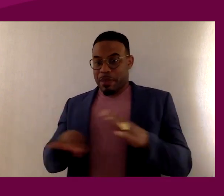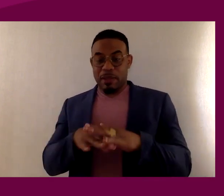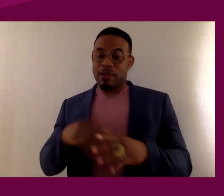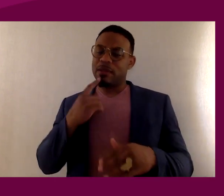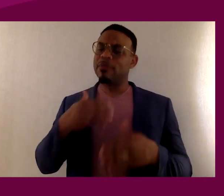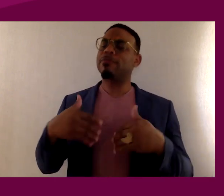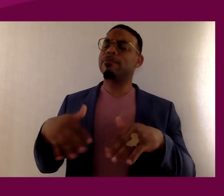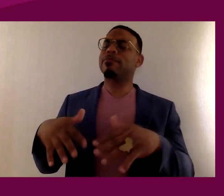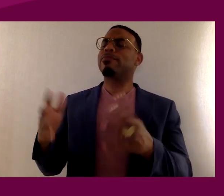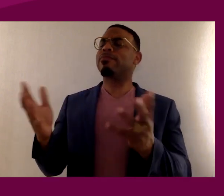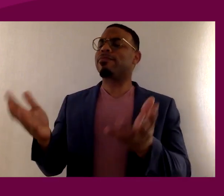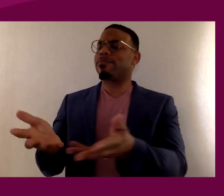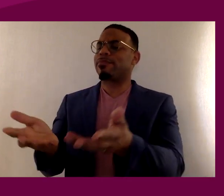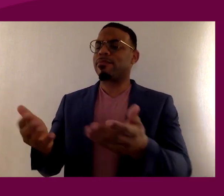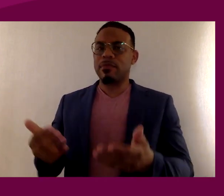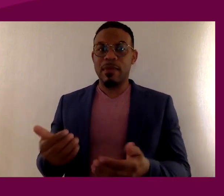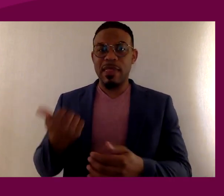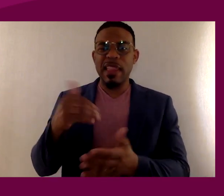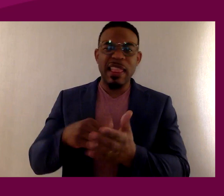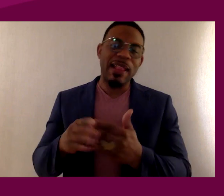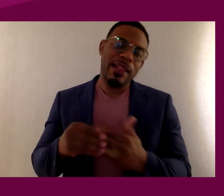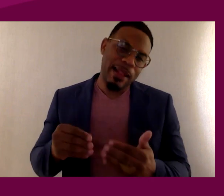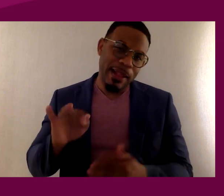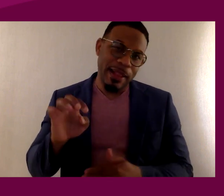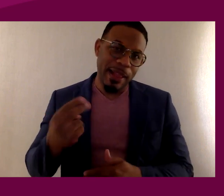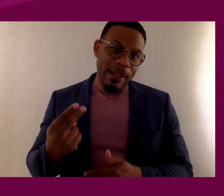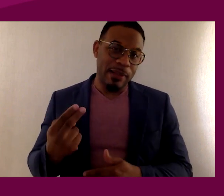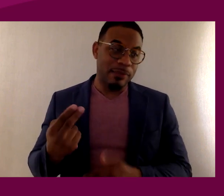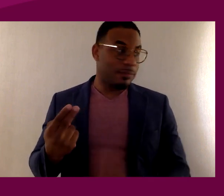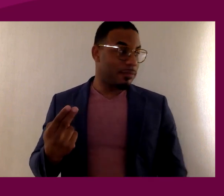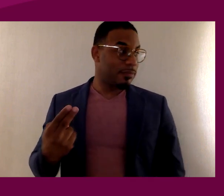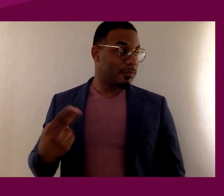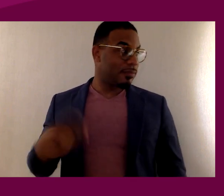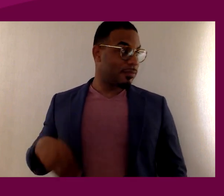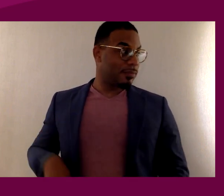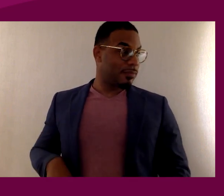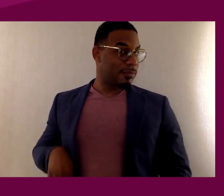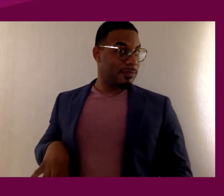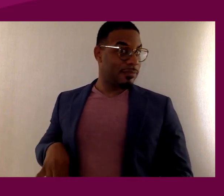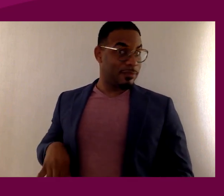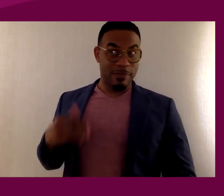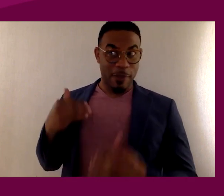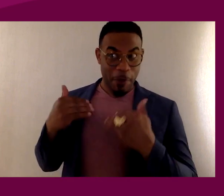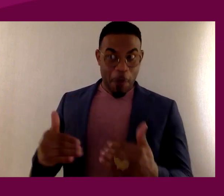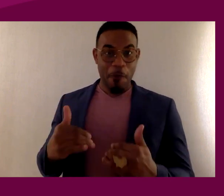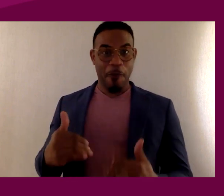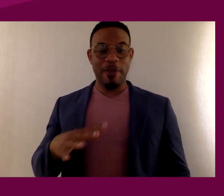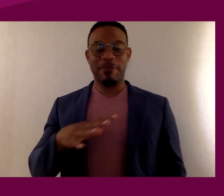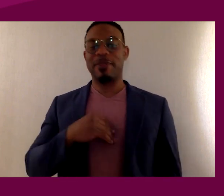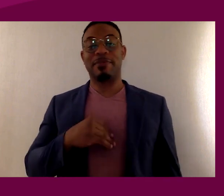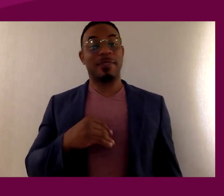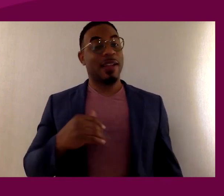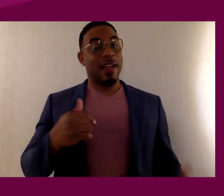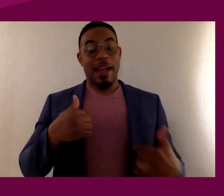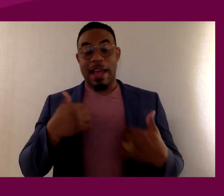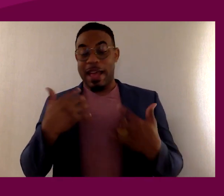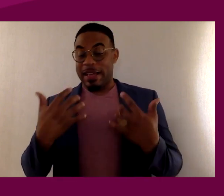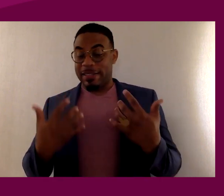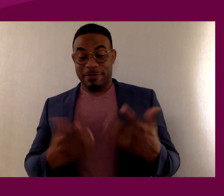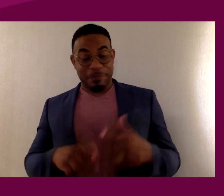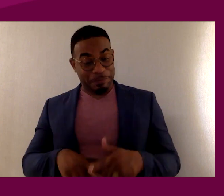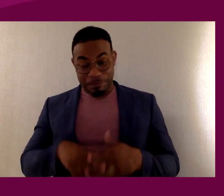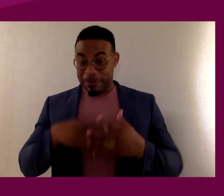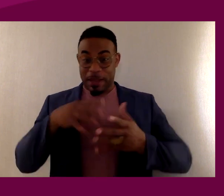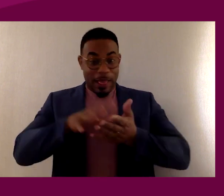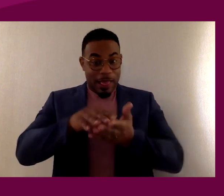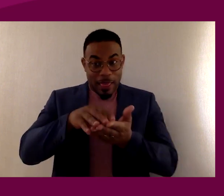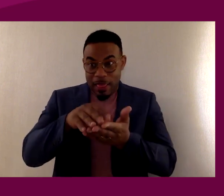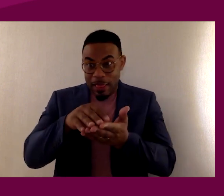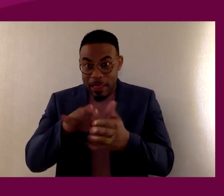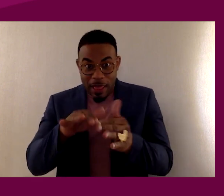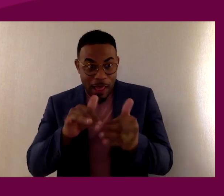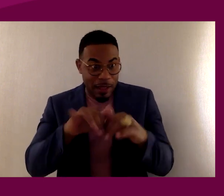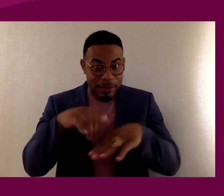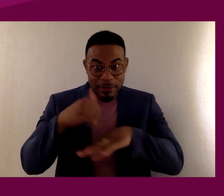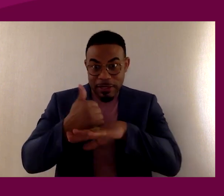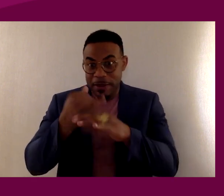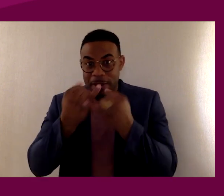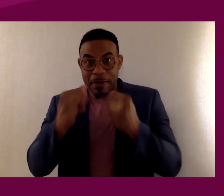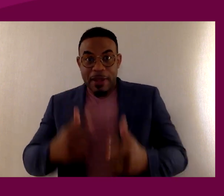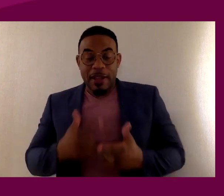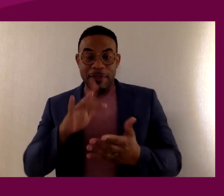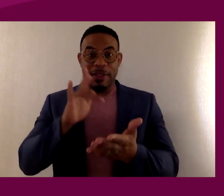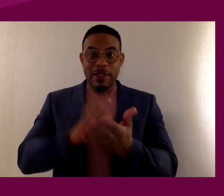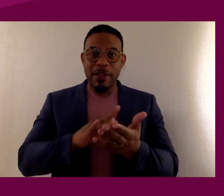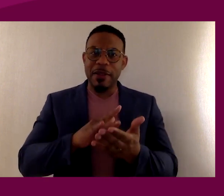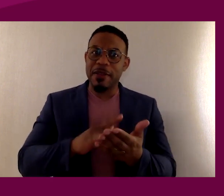federal government. And $10,000 in cash. And they said, go for it. I started learning how to set up